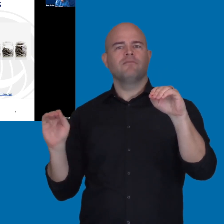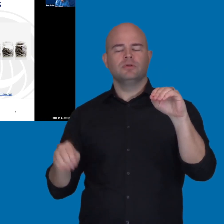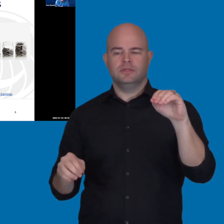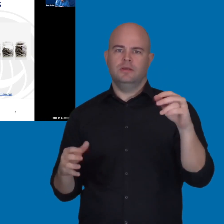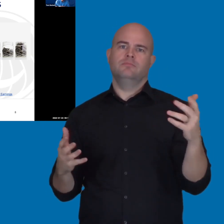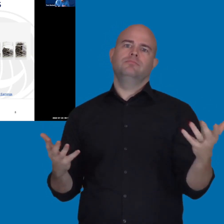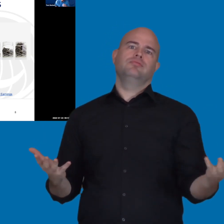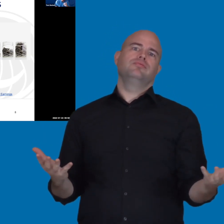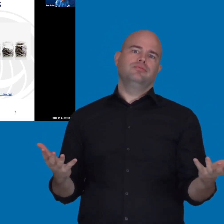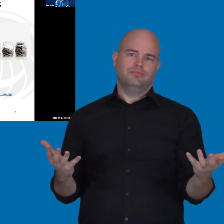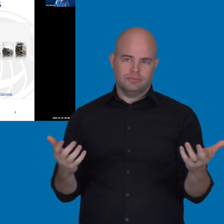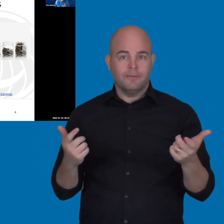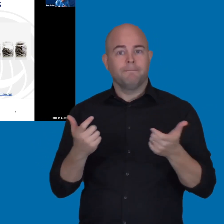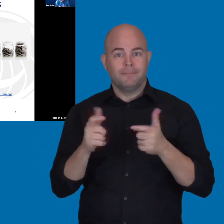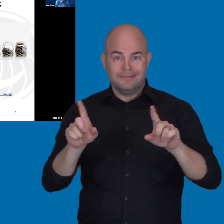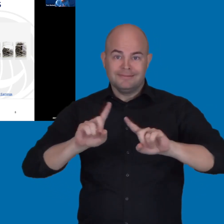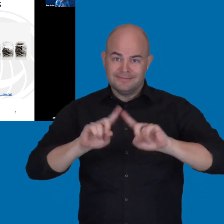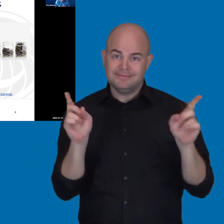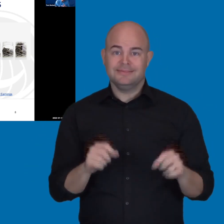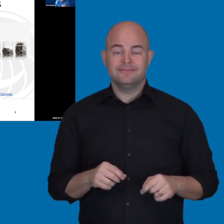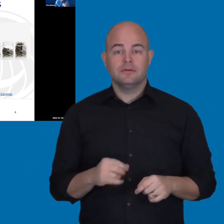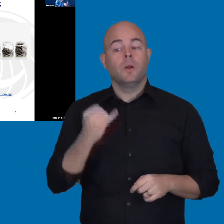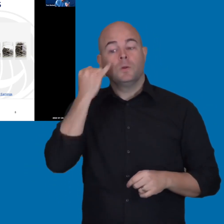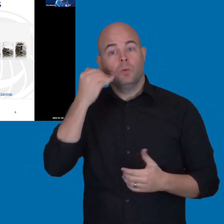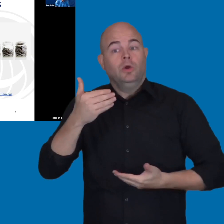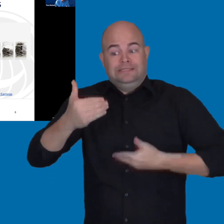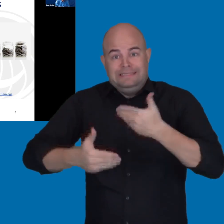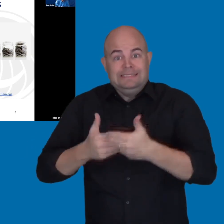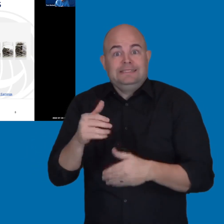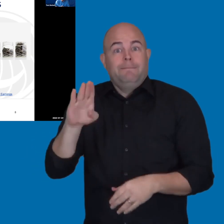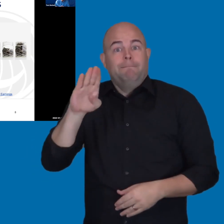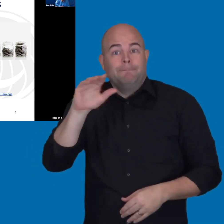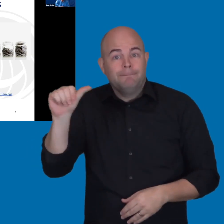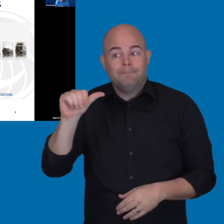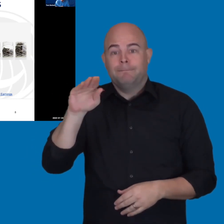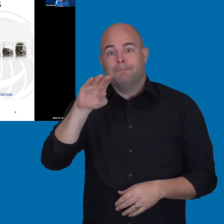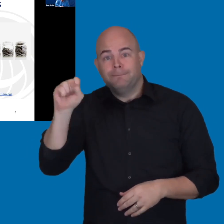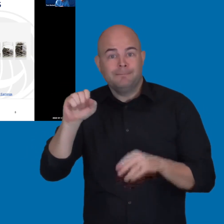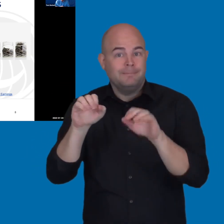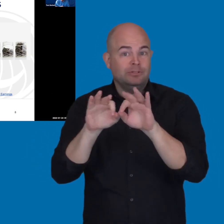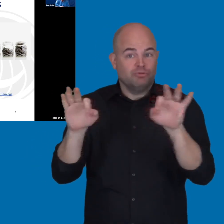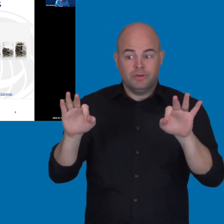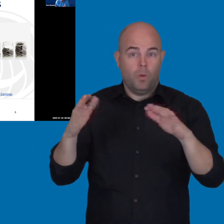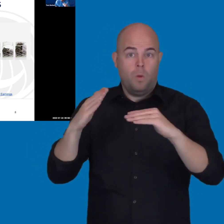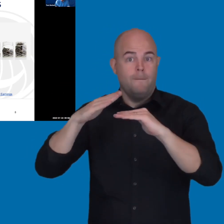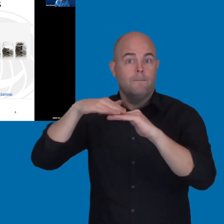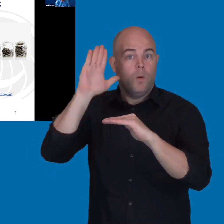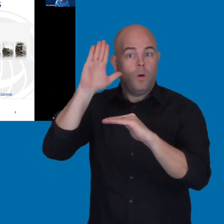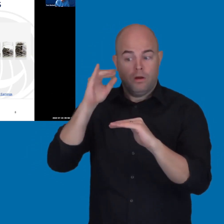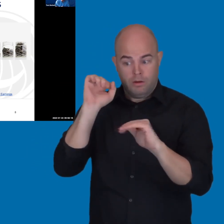If we help our students move on to a bachelor's degree or higher, if they're able to achieve that,